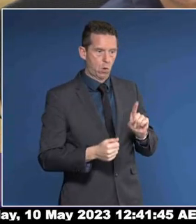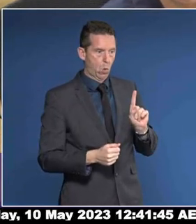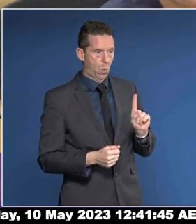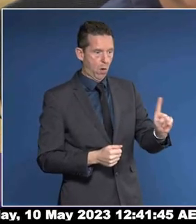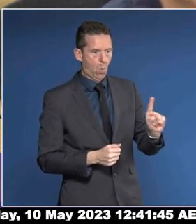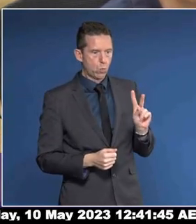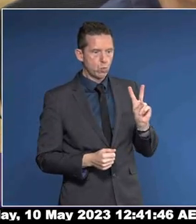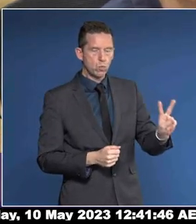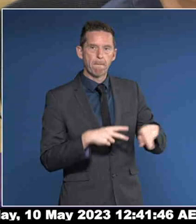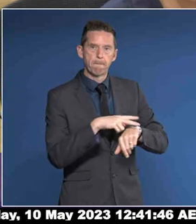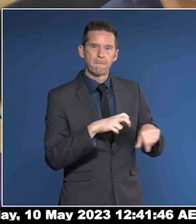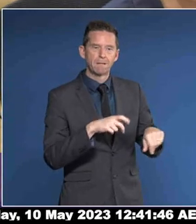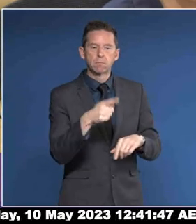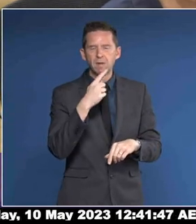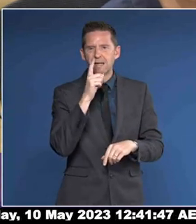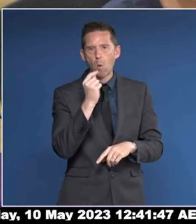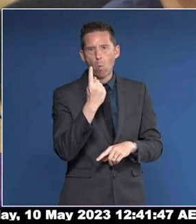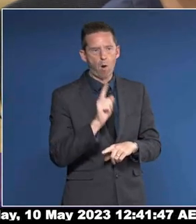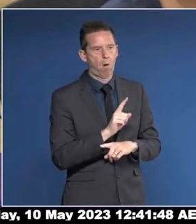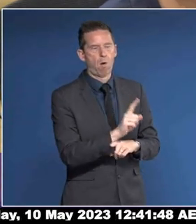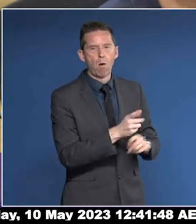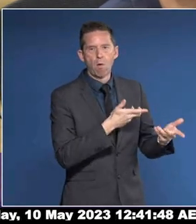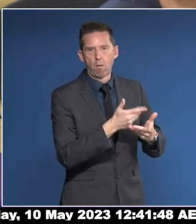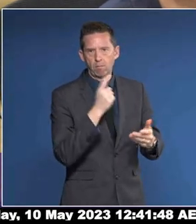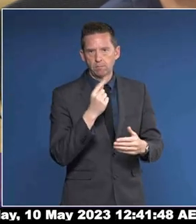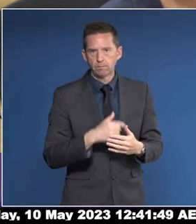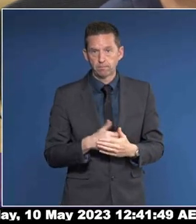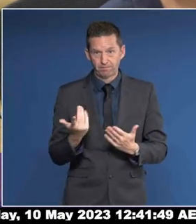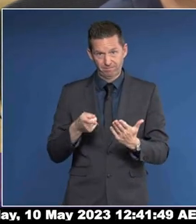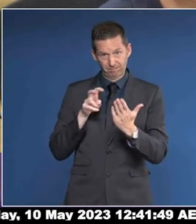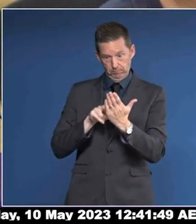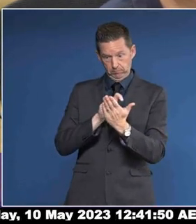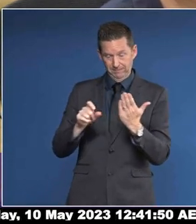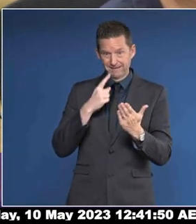Right. So, this records that there was a street check and there are a